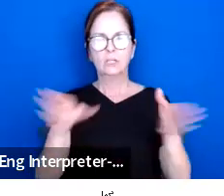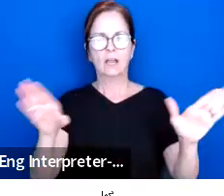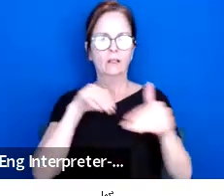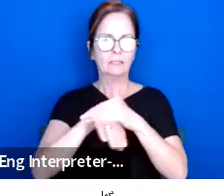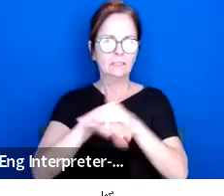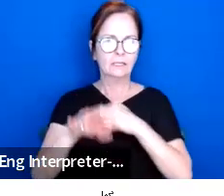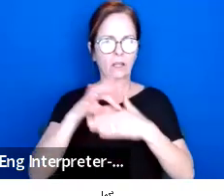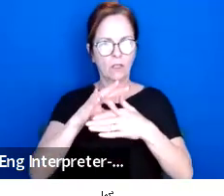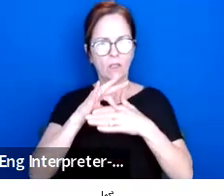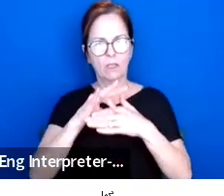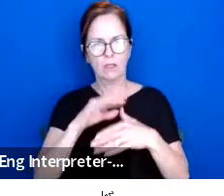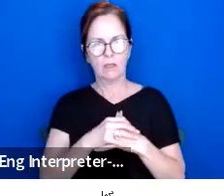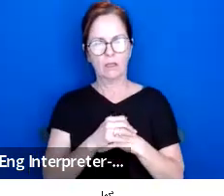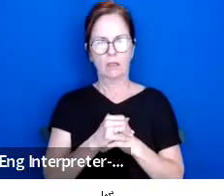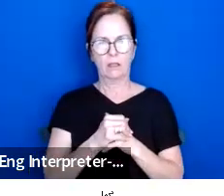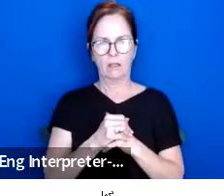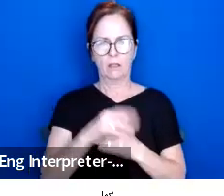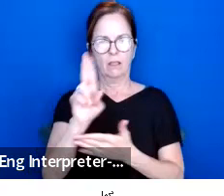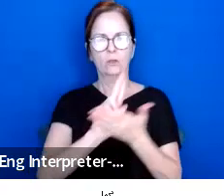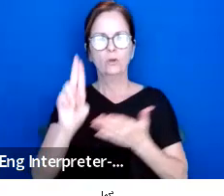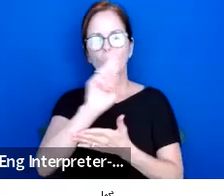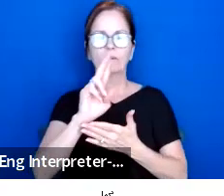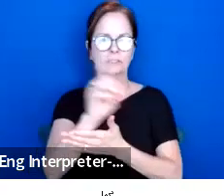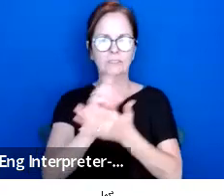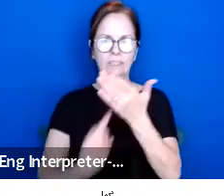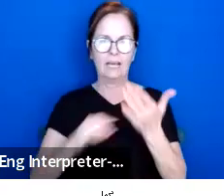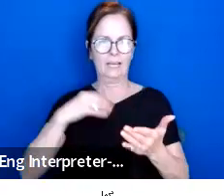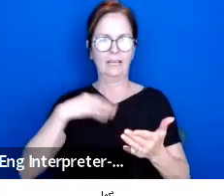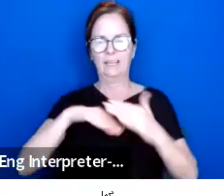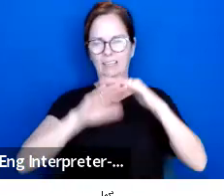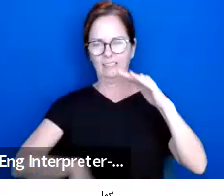Captioning, use of Universal Design for less than satisfactory, ranking on a review.